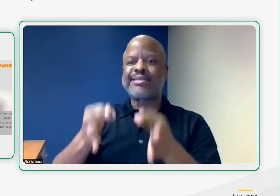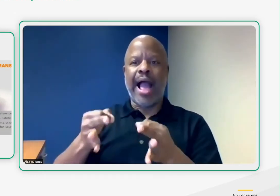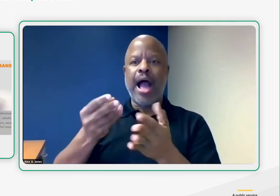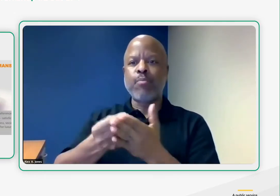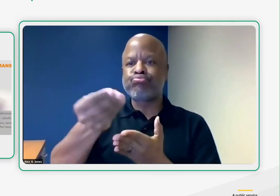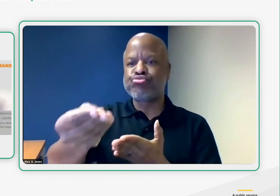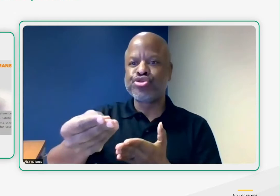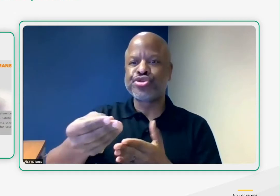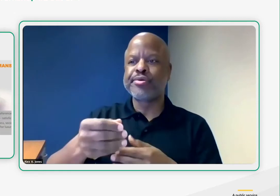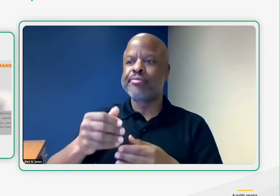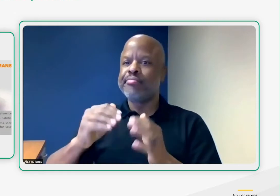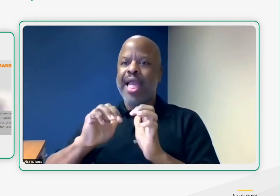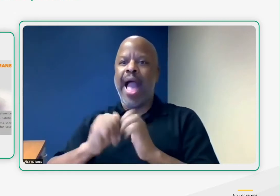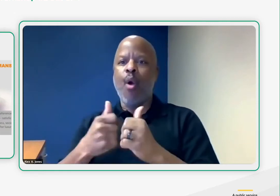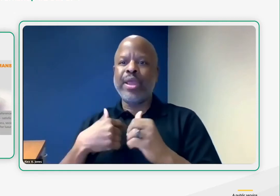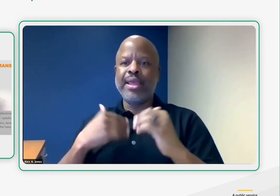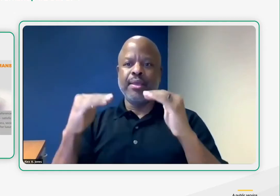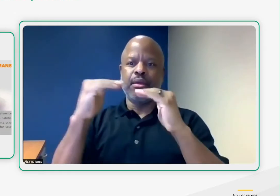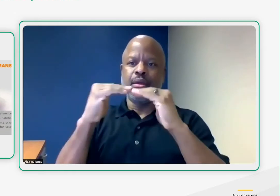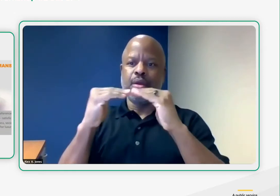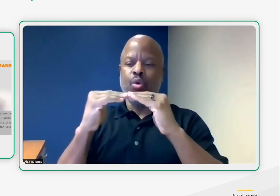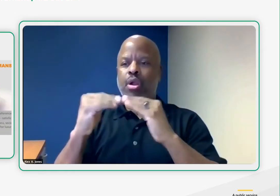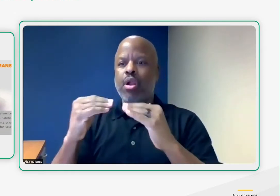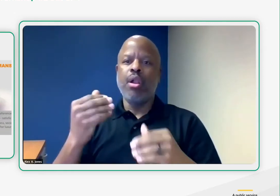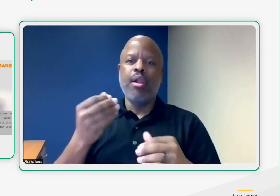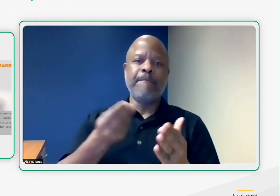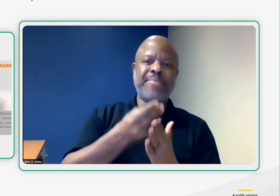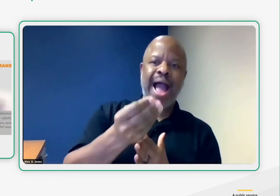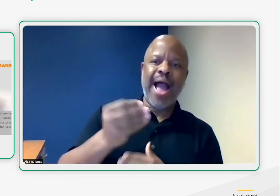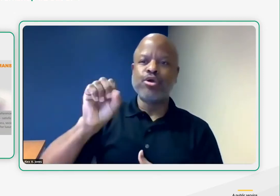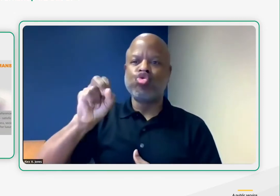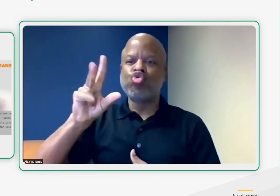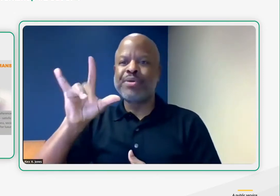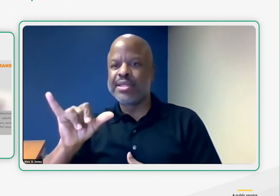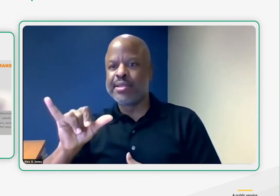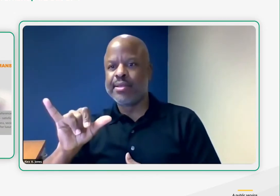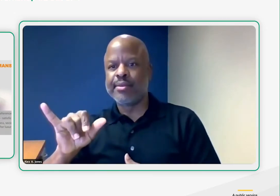And so, when you think about it from the perspective of Mr. Spock from Star Trek, who is very analytical